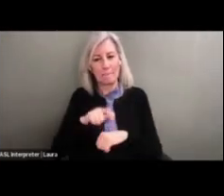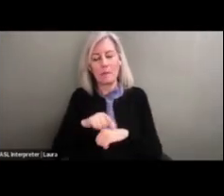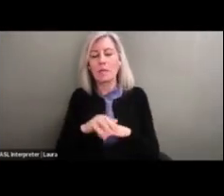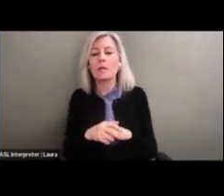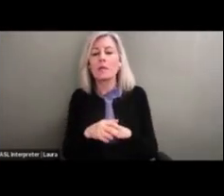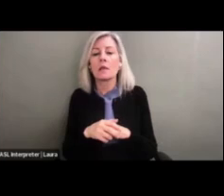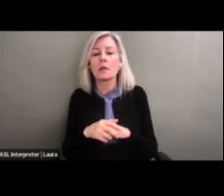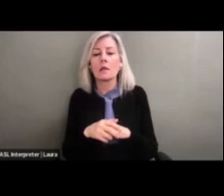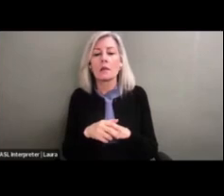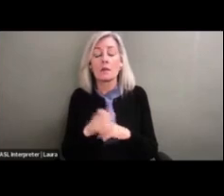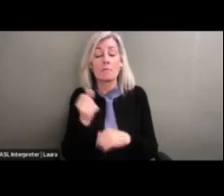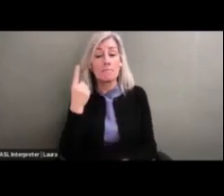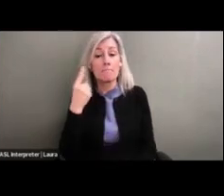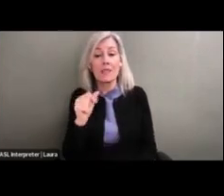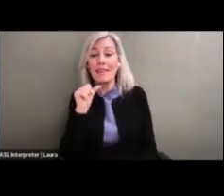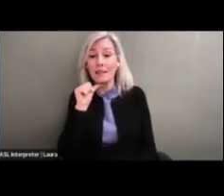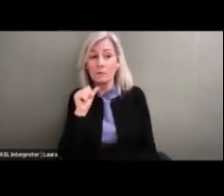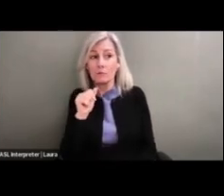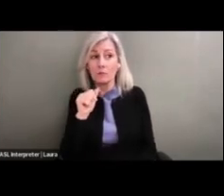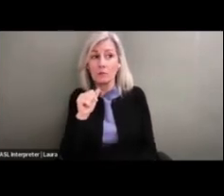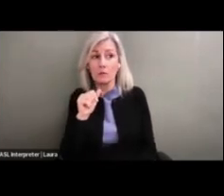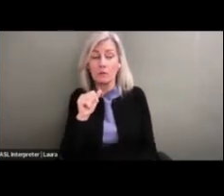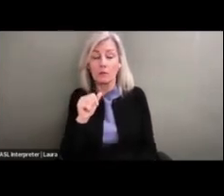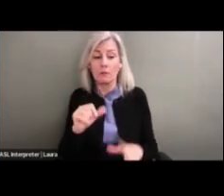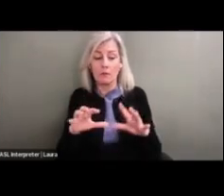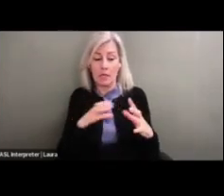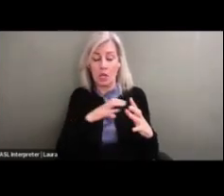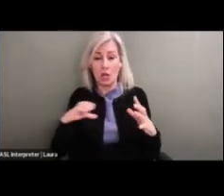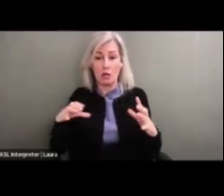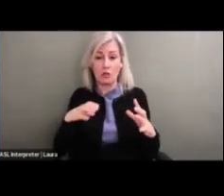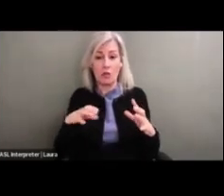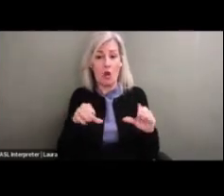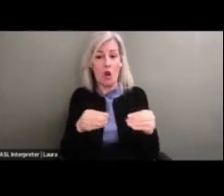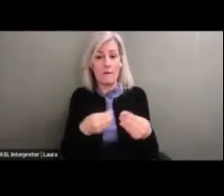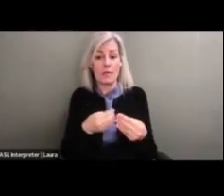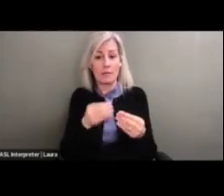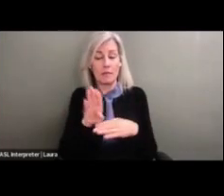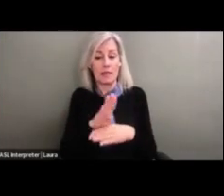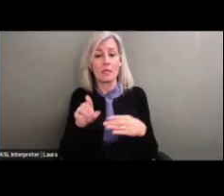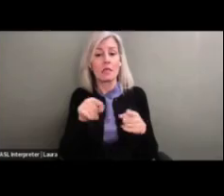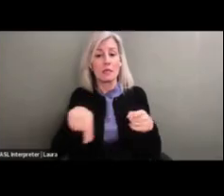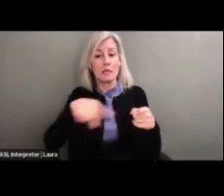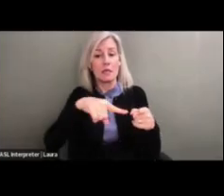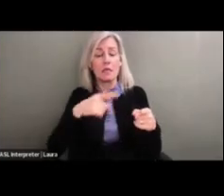but CMS has said that they will generally not be granting good-faith extensions. Again, I will just mention